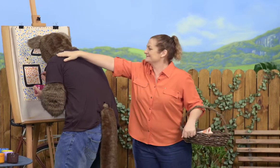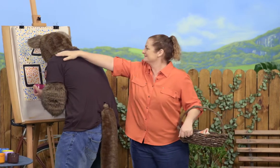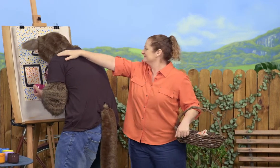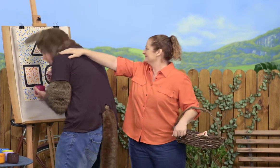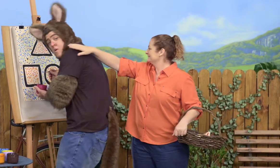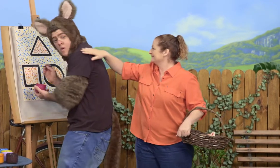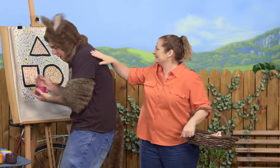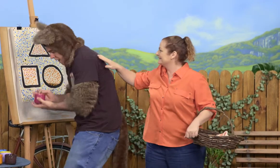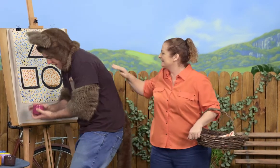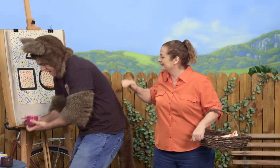Possum. Mm?